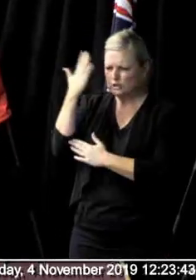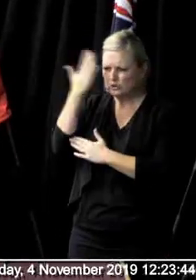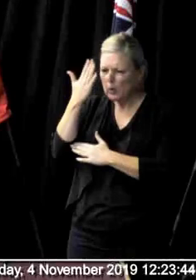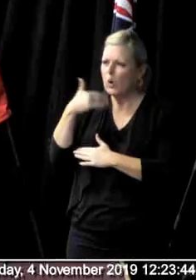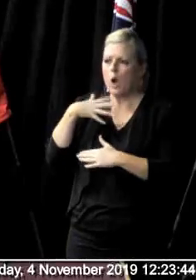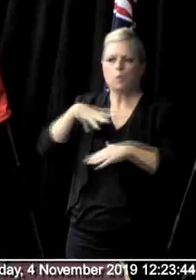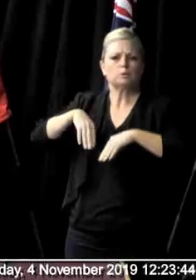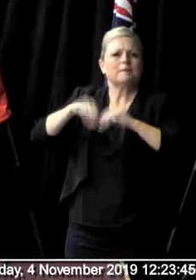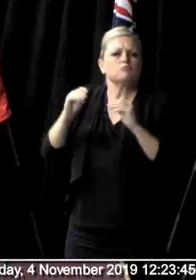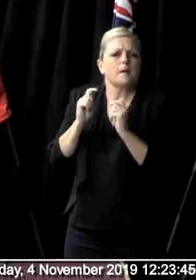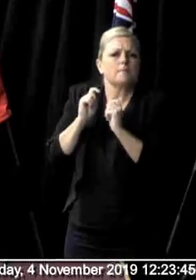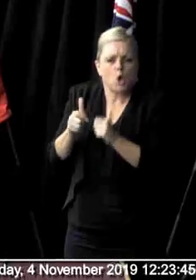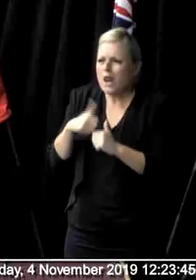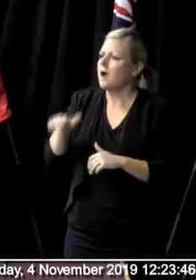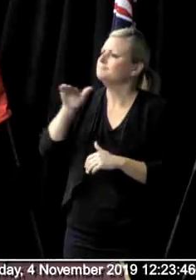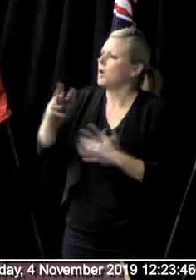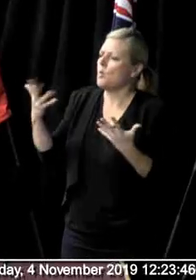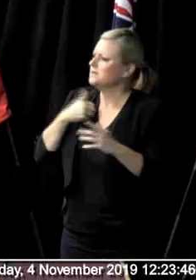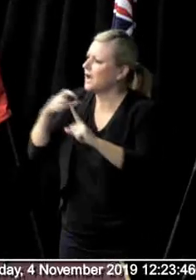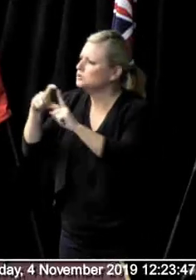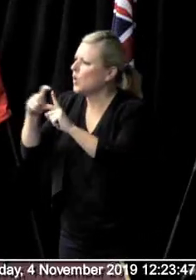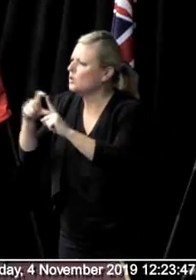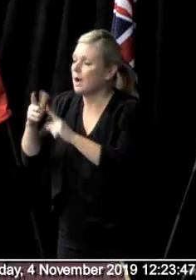She did not have a clue where she was.